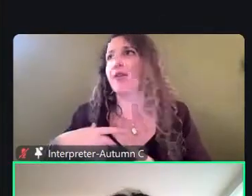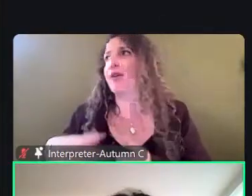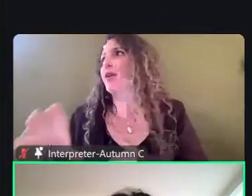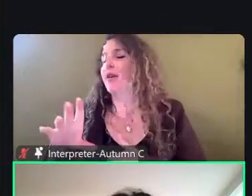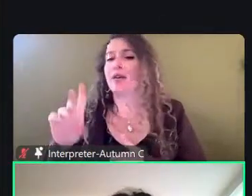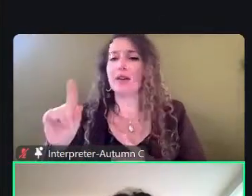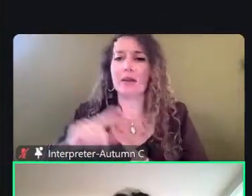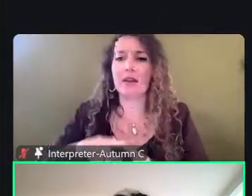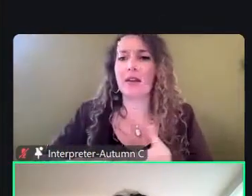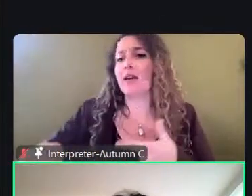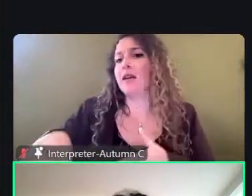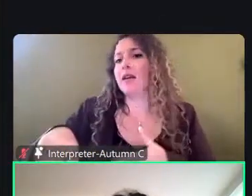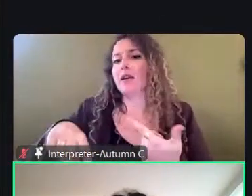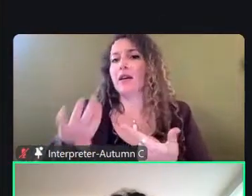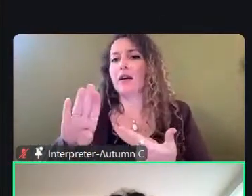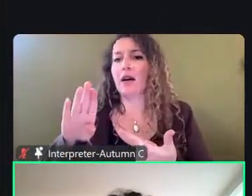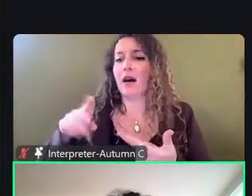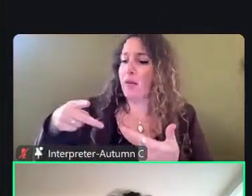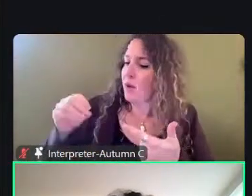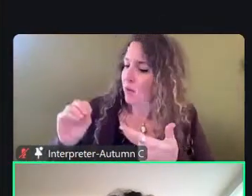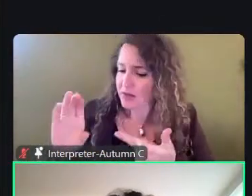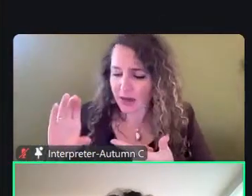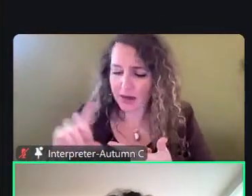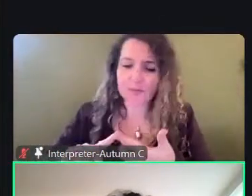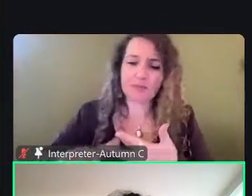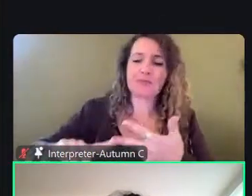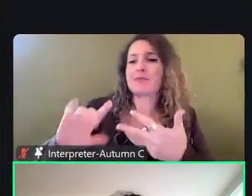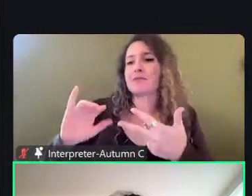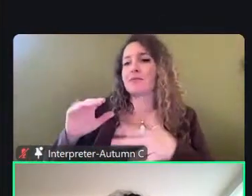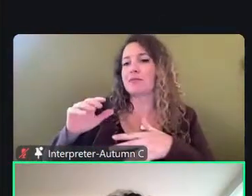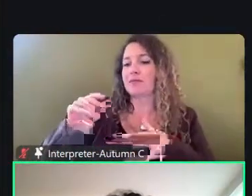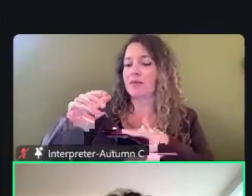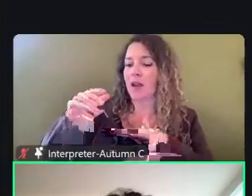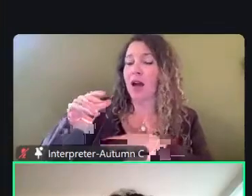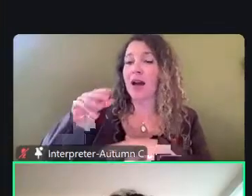black indigenous people of color or of low economic status,